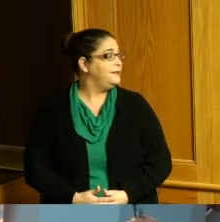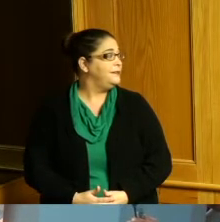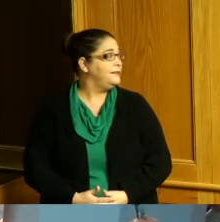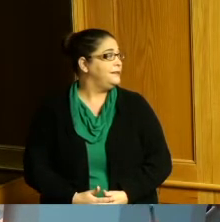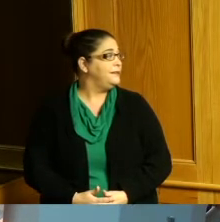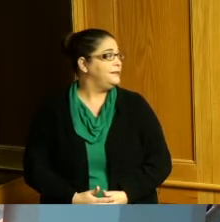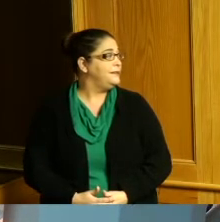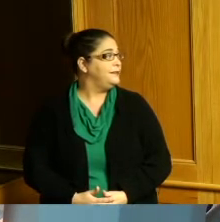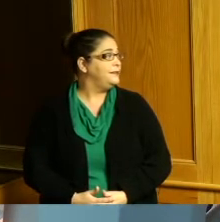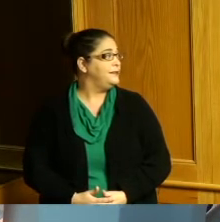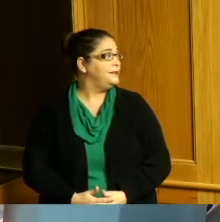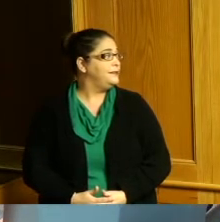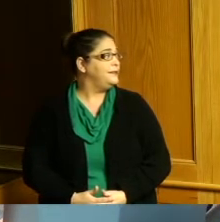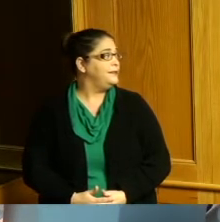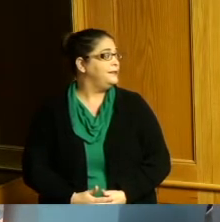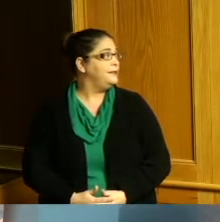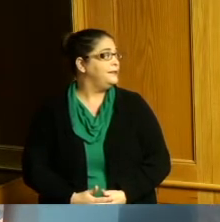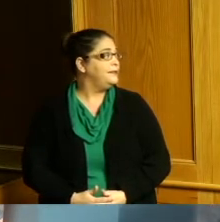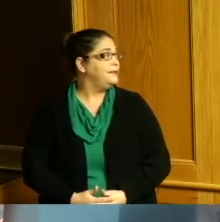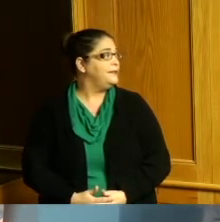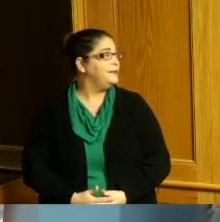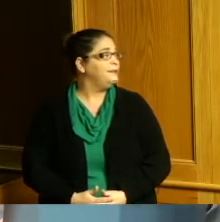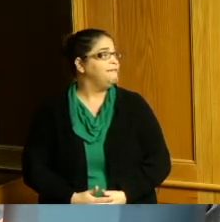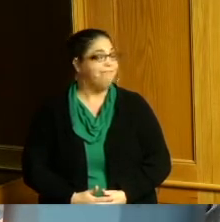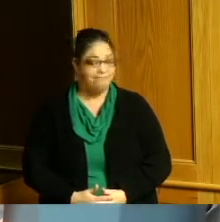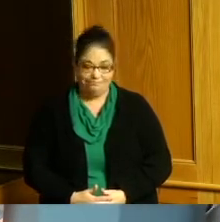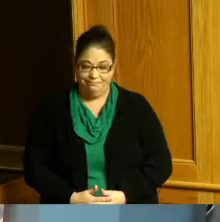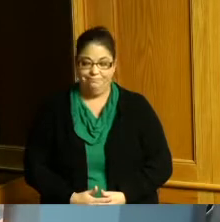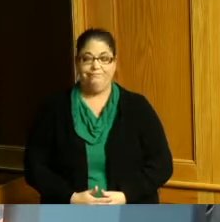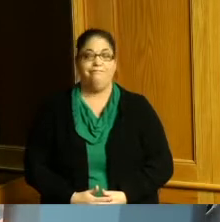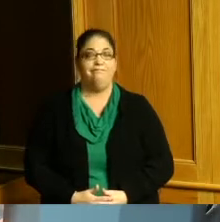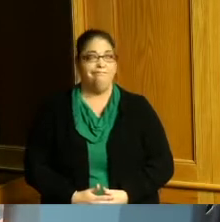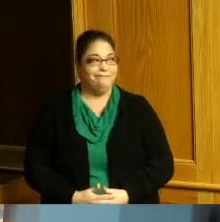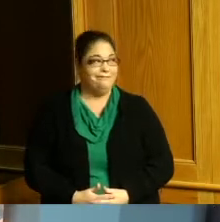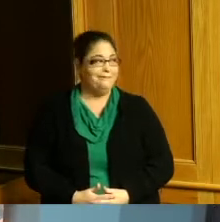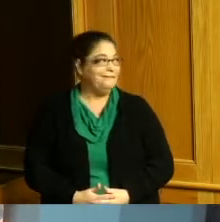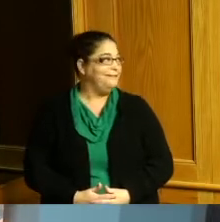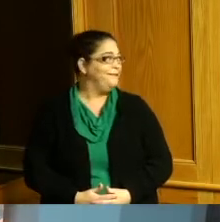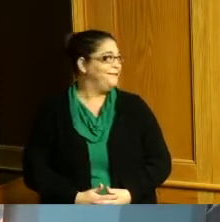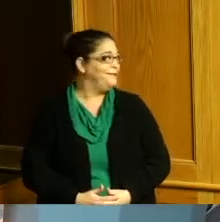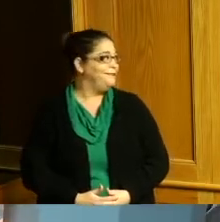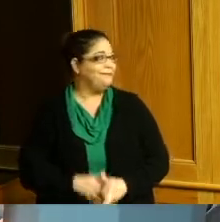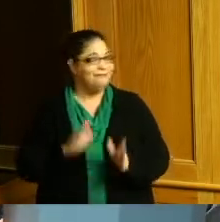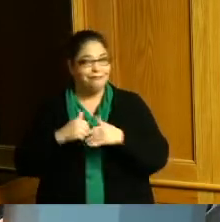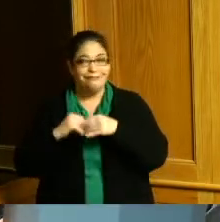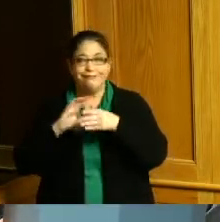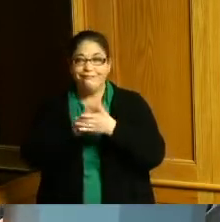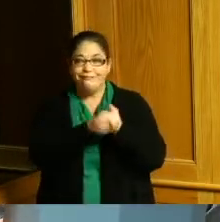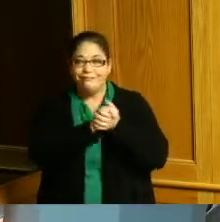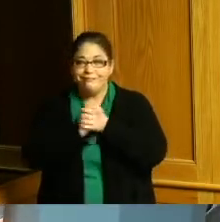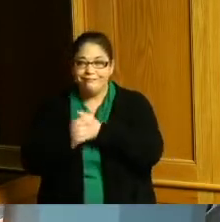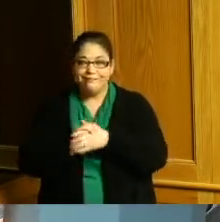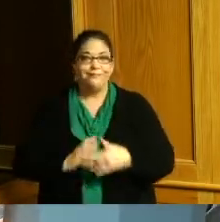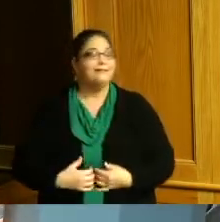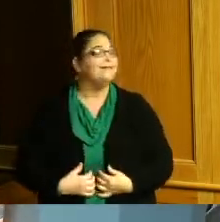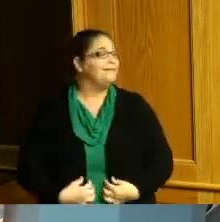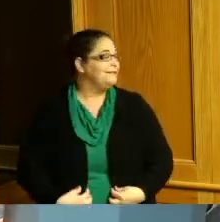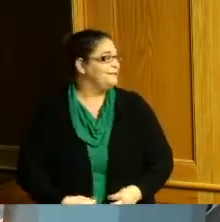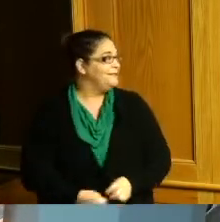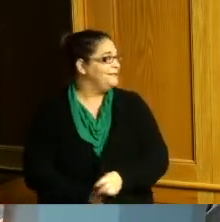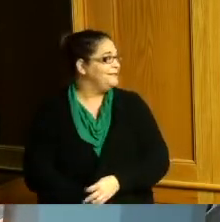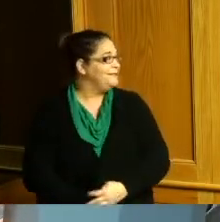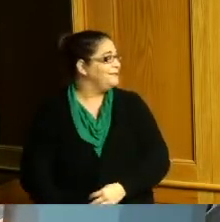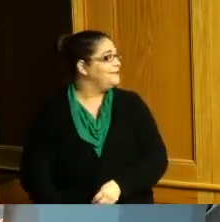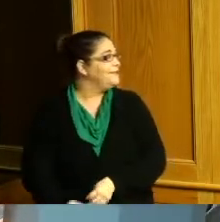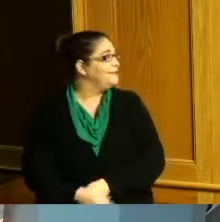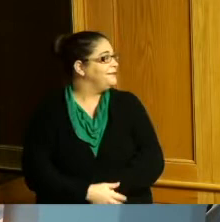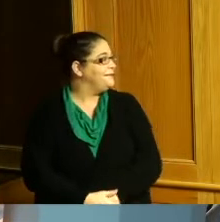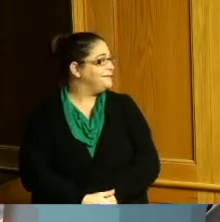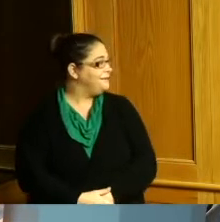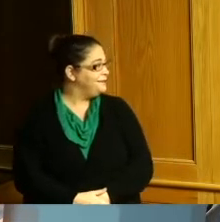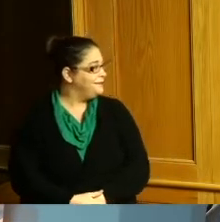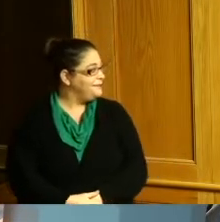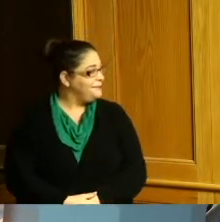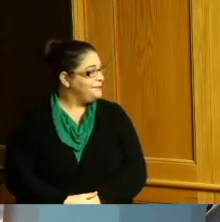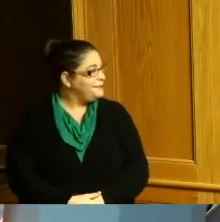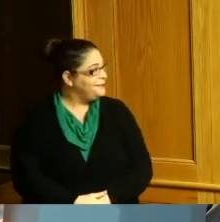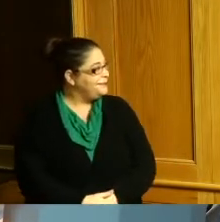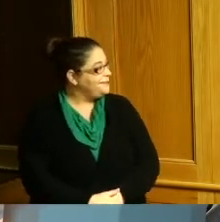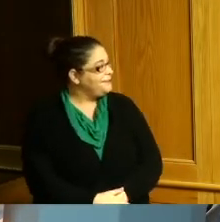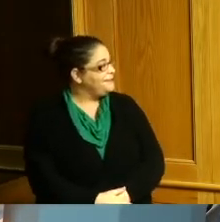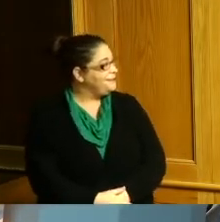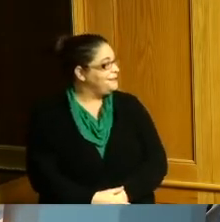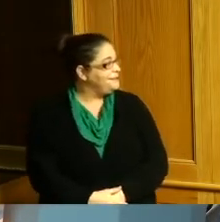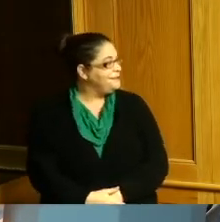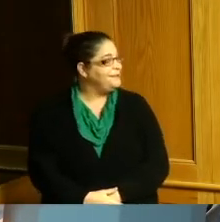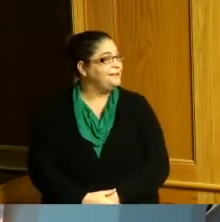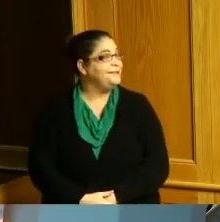thank you